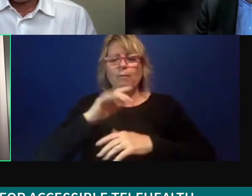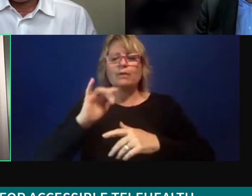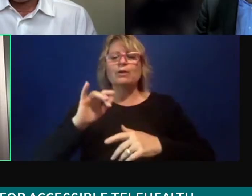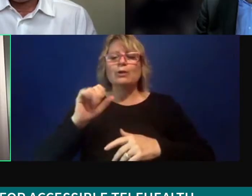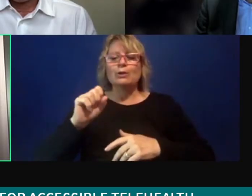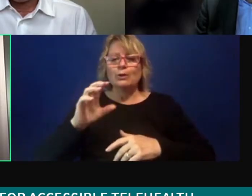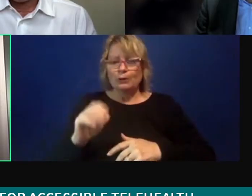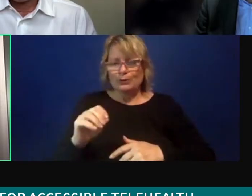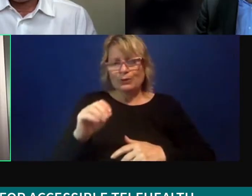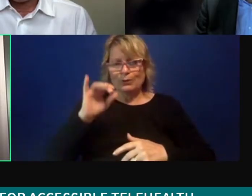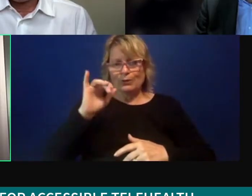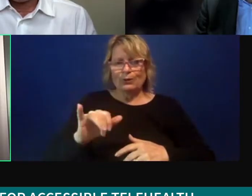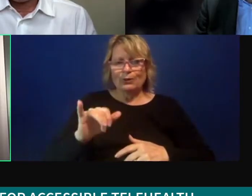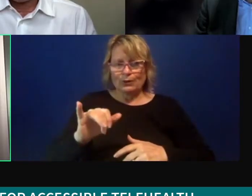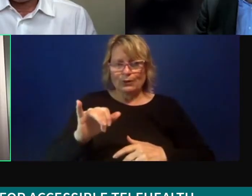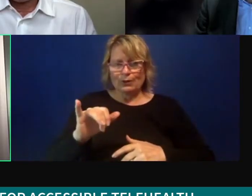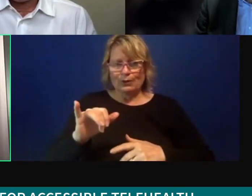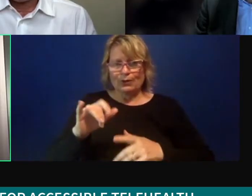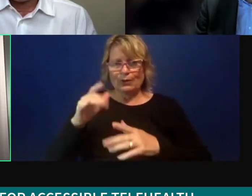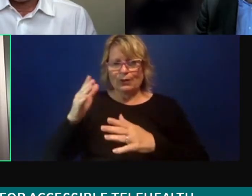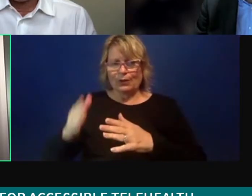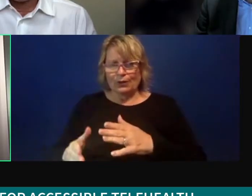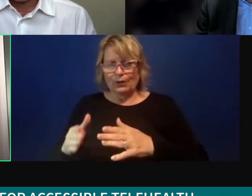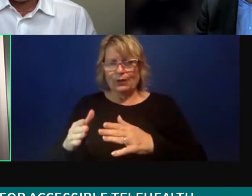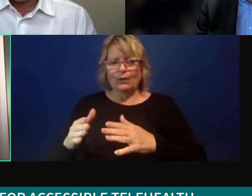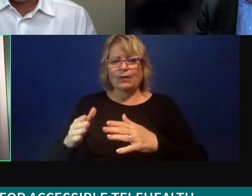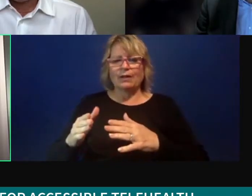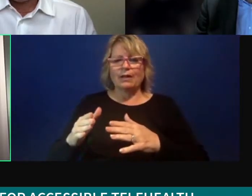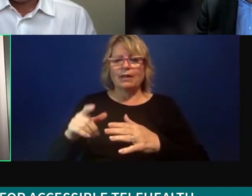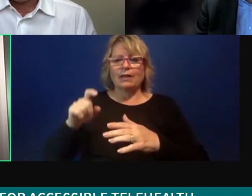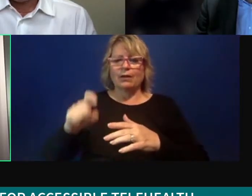of those siloed. And so I think there needs to be bilateral effort to say, what are the gaps,